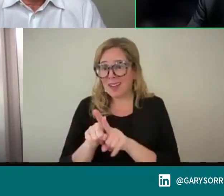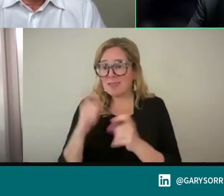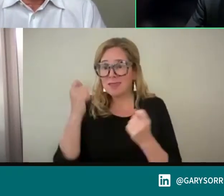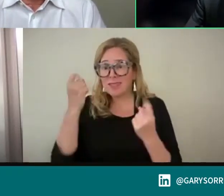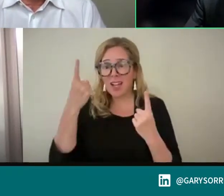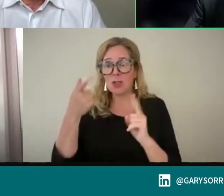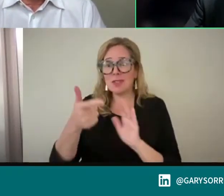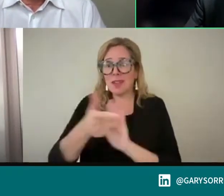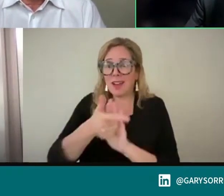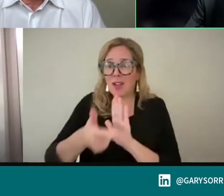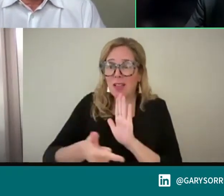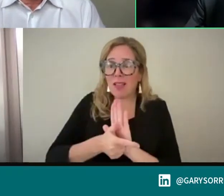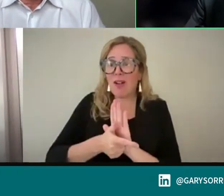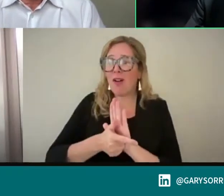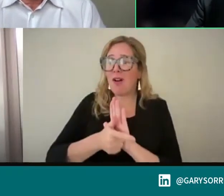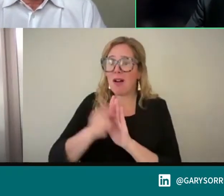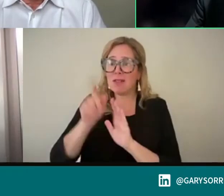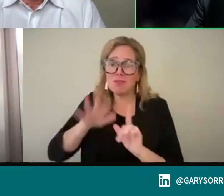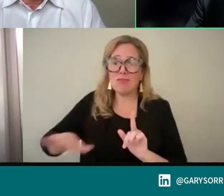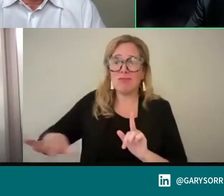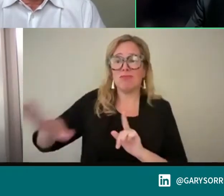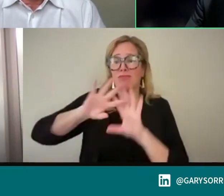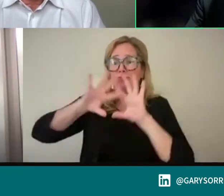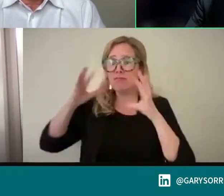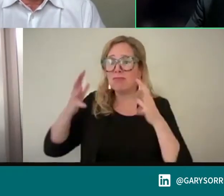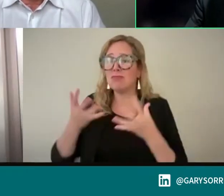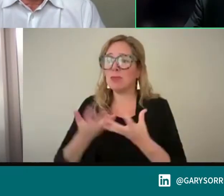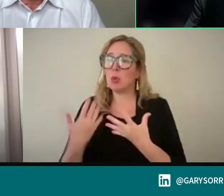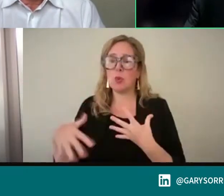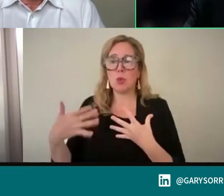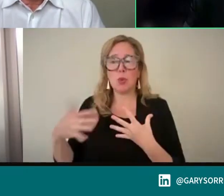And being a global company, we have to deal with those legislations in, and I heard today,